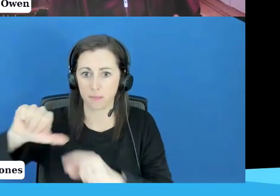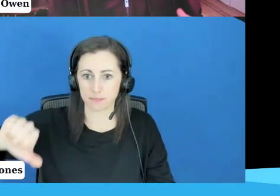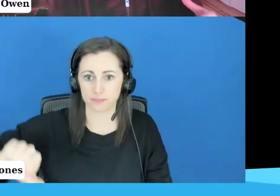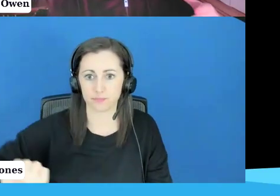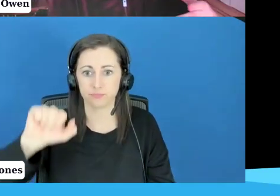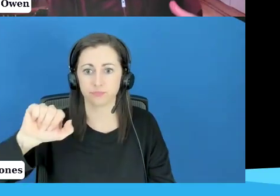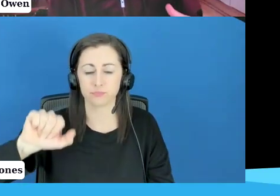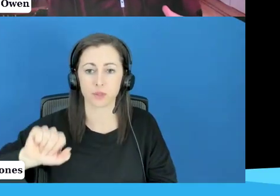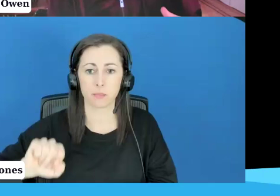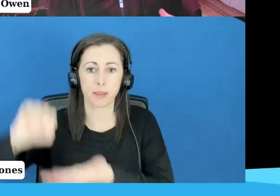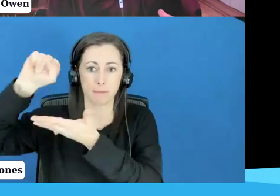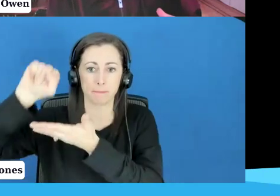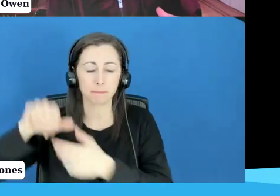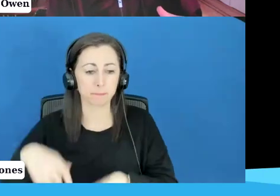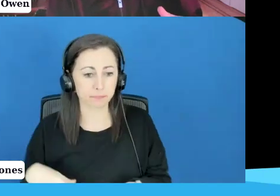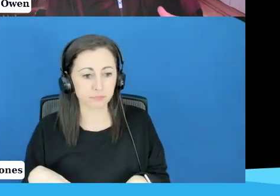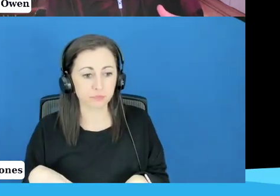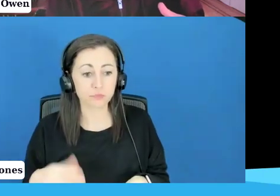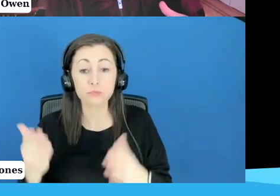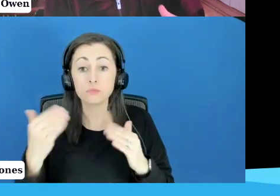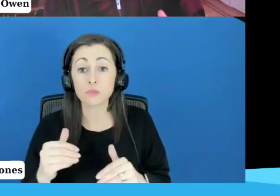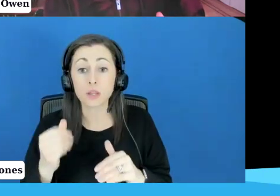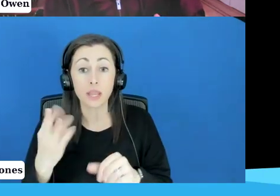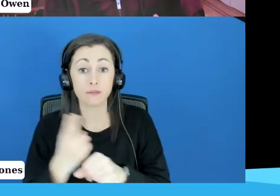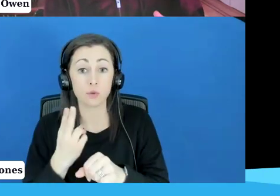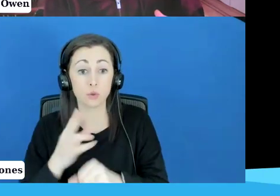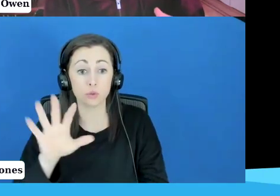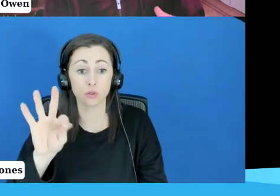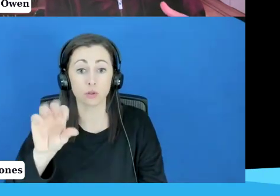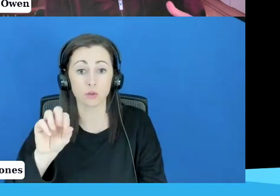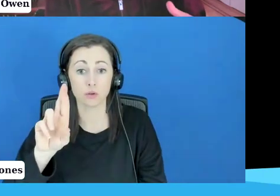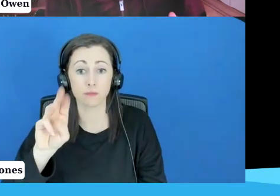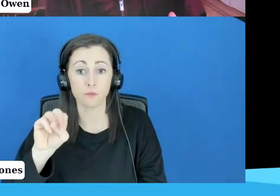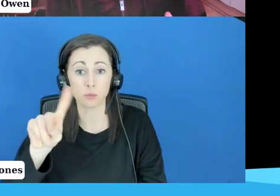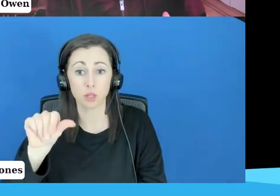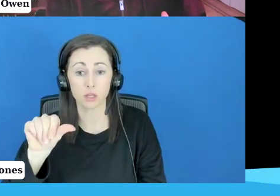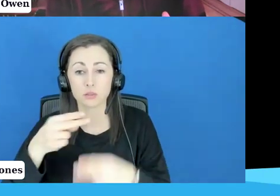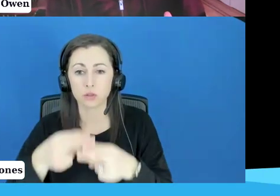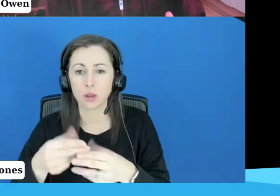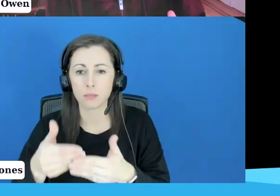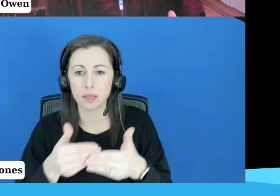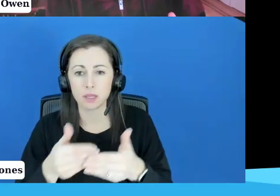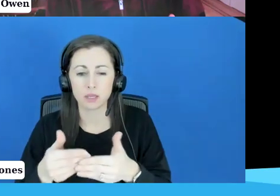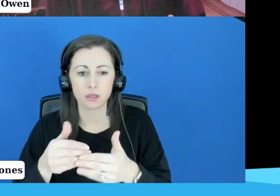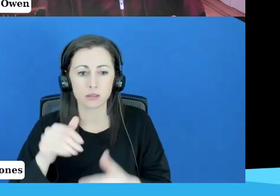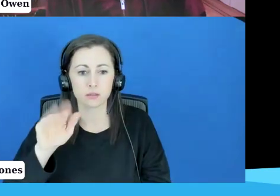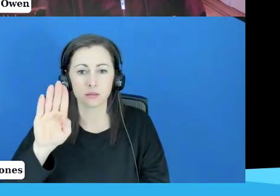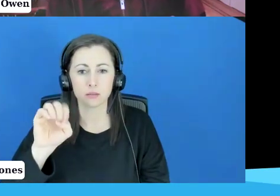If you're going to do formula, there is something called a Baby Brezza. It's just like a Keurig for formula.